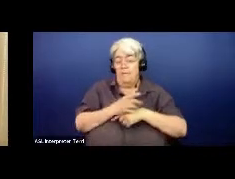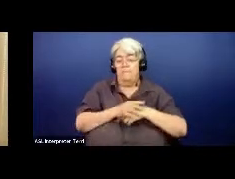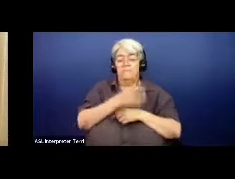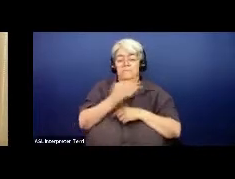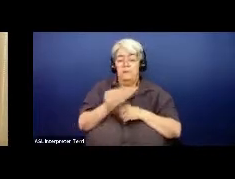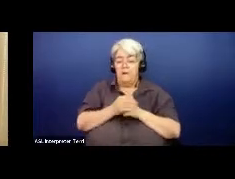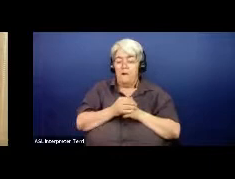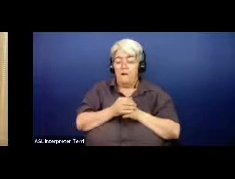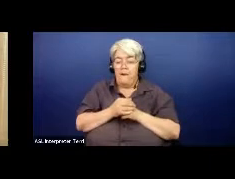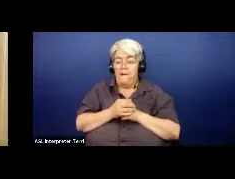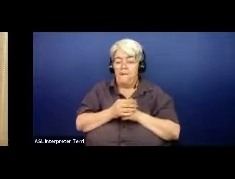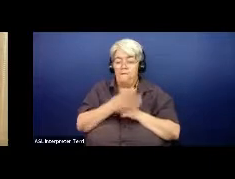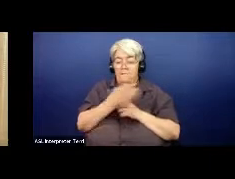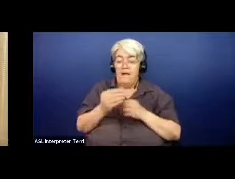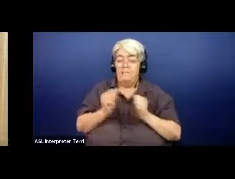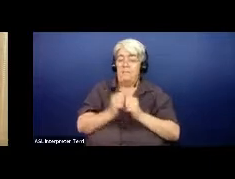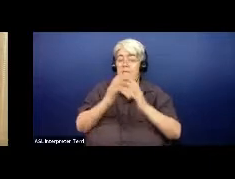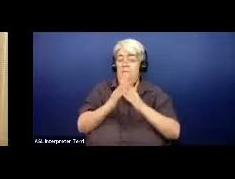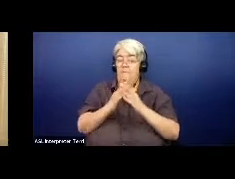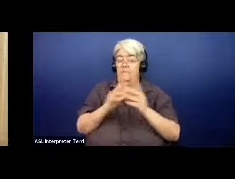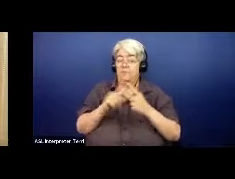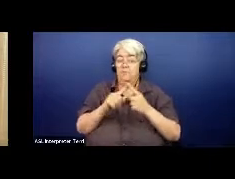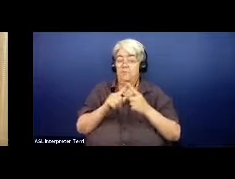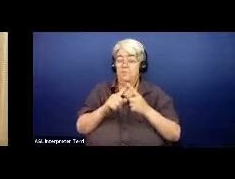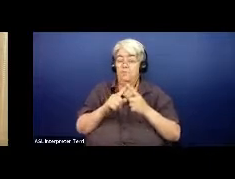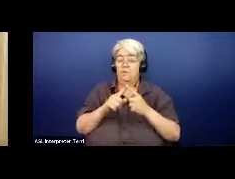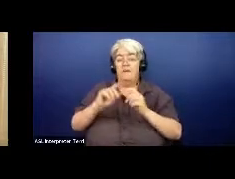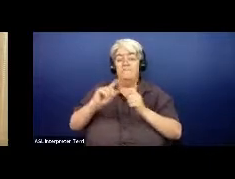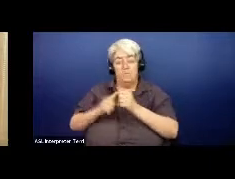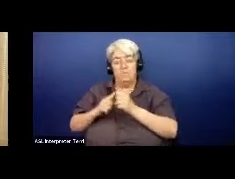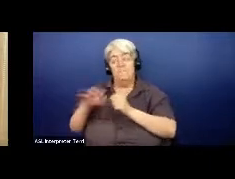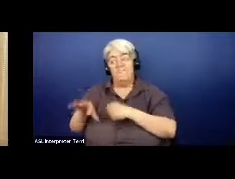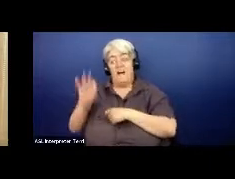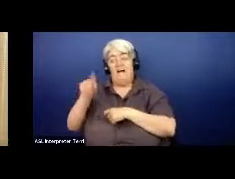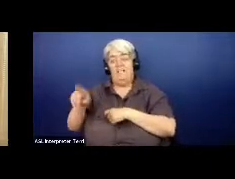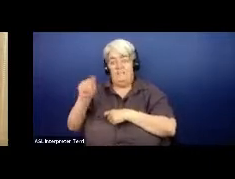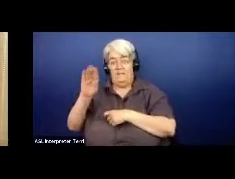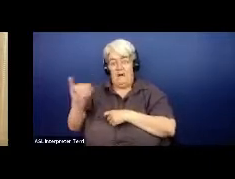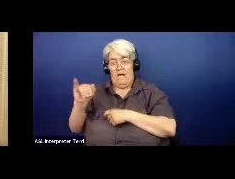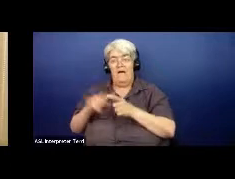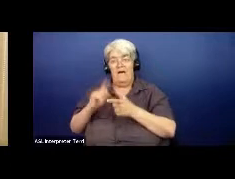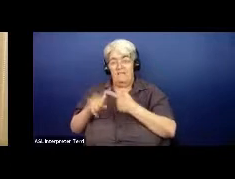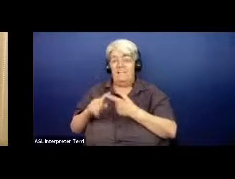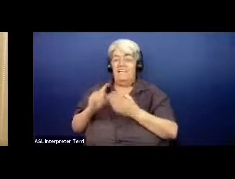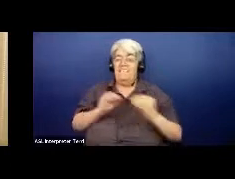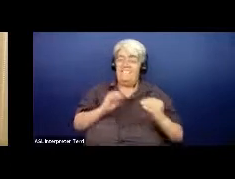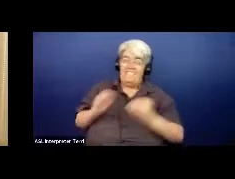implemented as a follow up to the identification of people with brain injuries. We can help them learn about what their brain